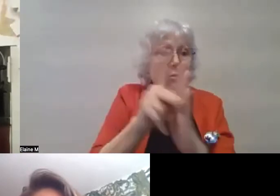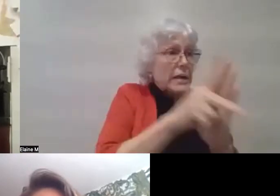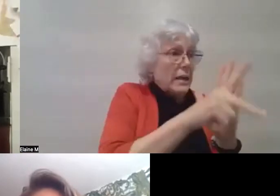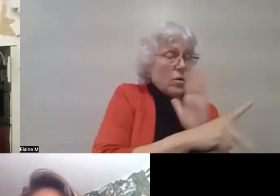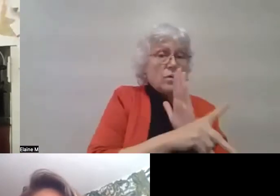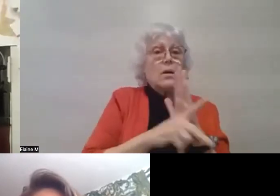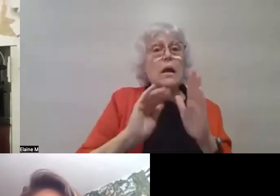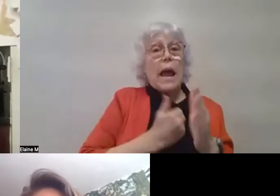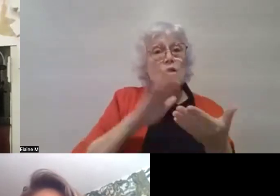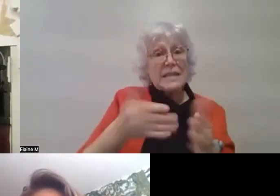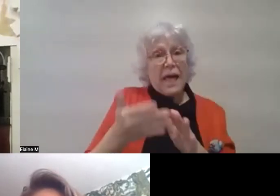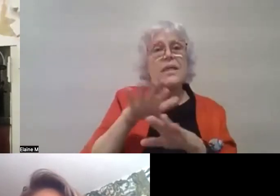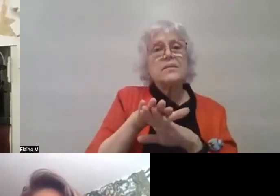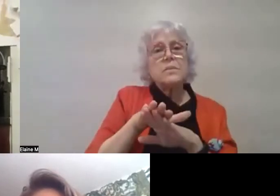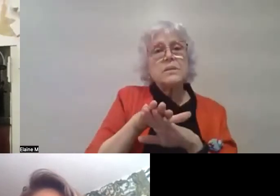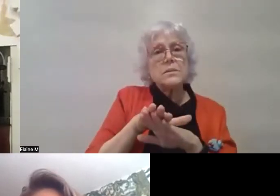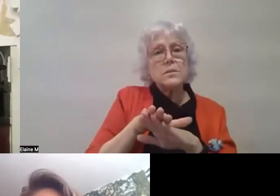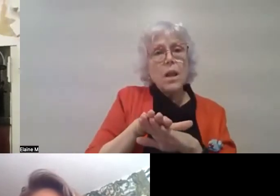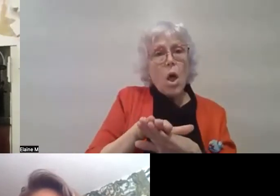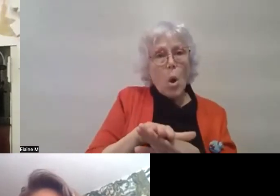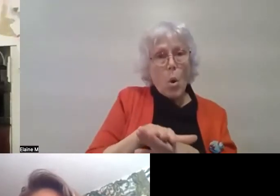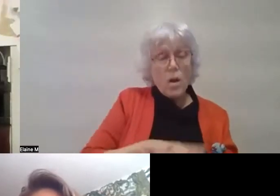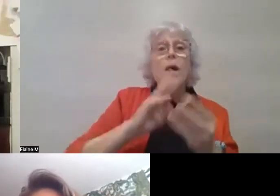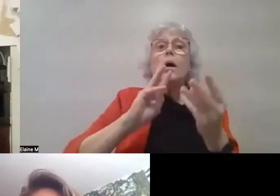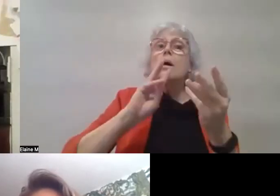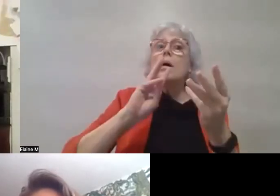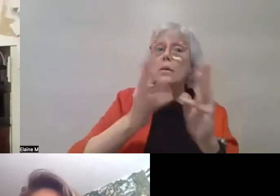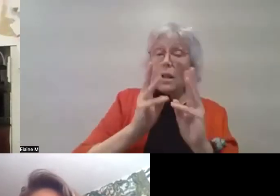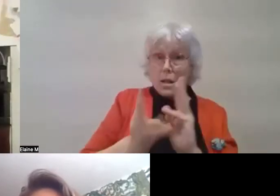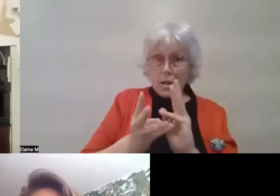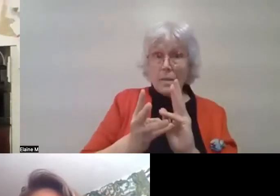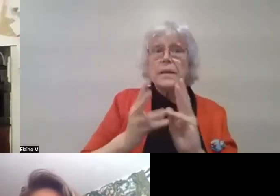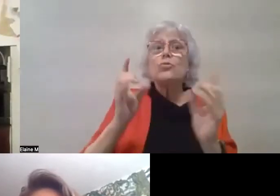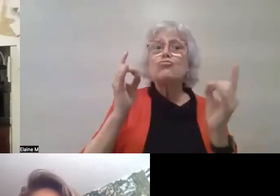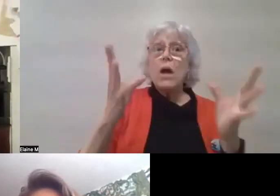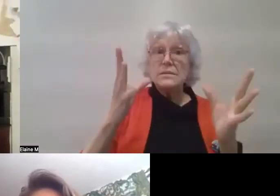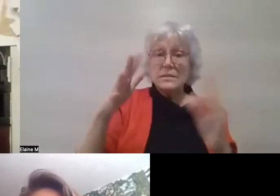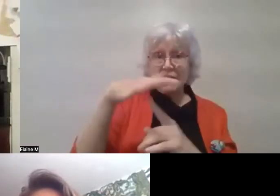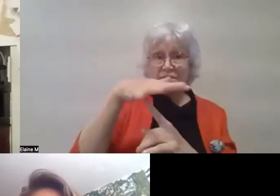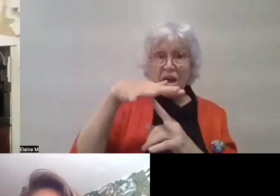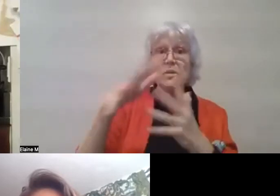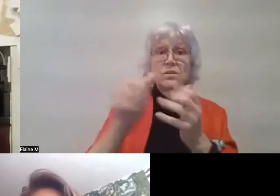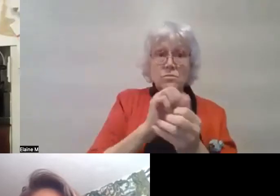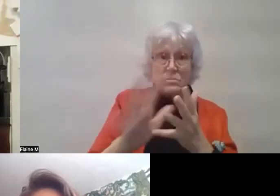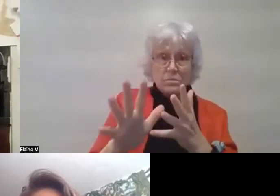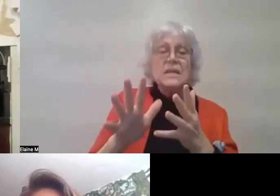and climate, environmental destruction and the climate crisis is a process of death for